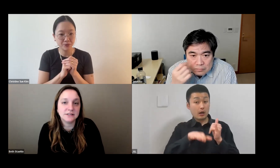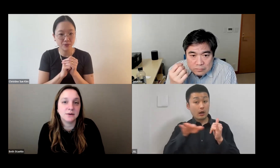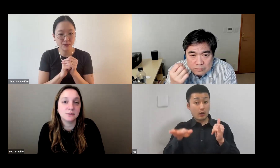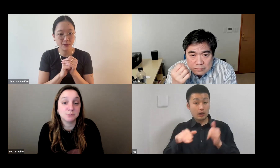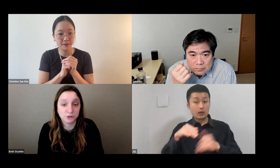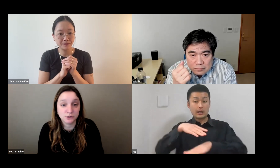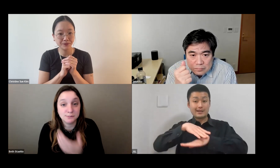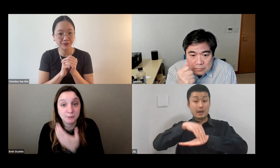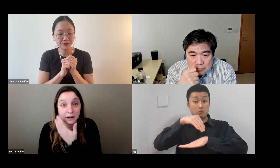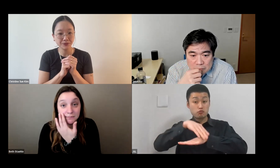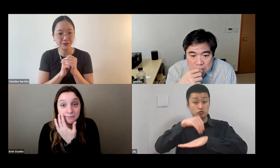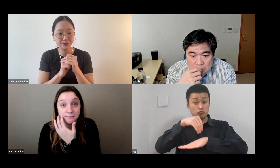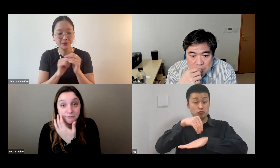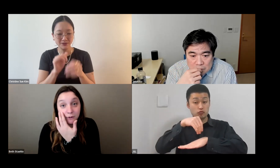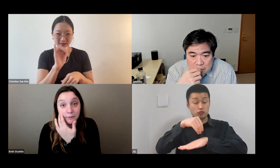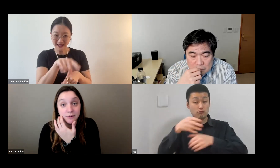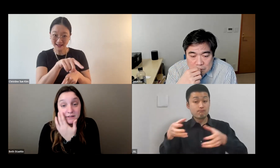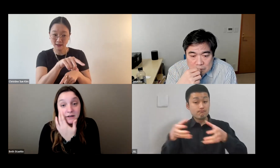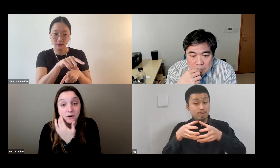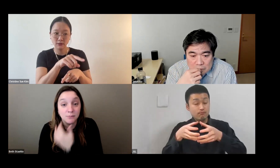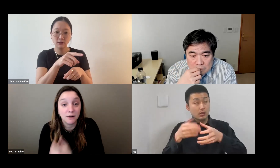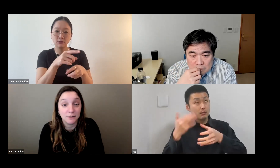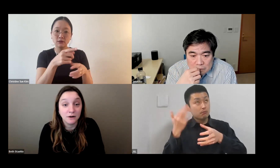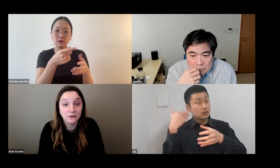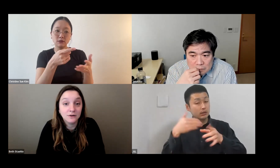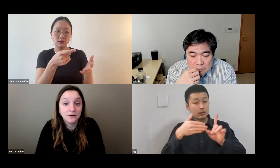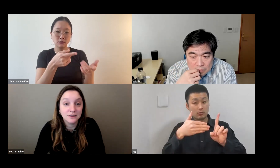It was produced by former President Obama.